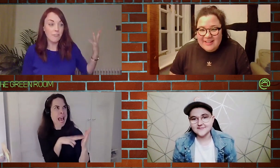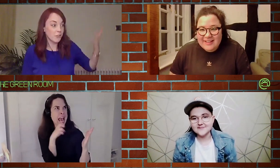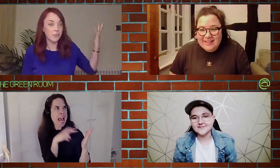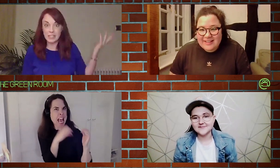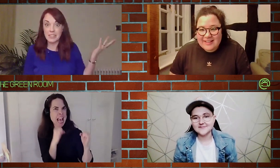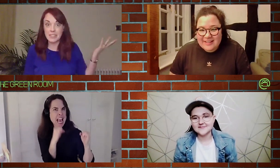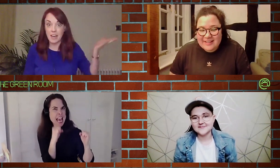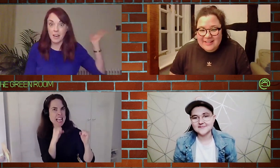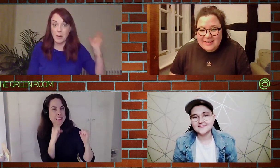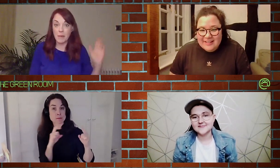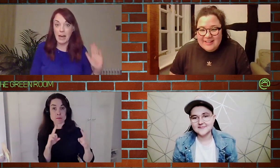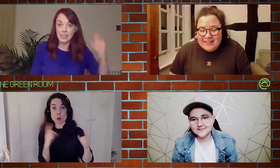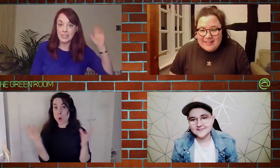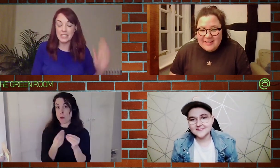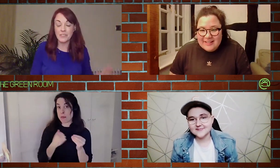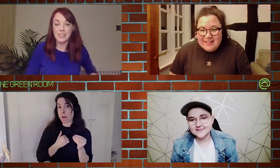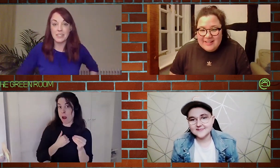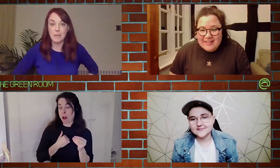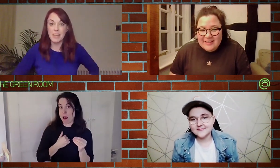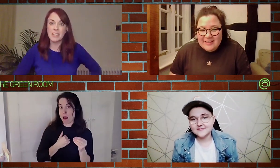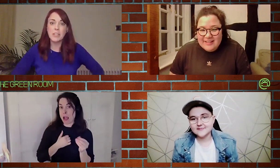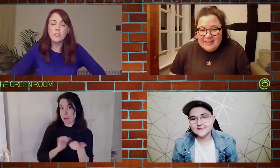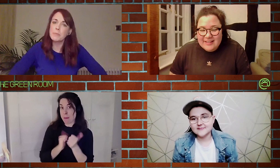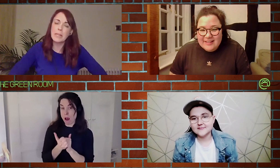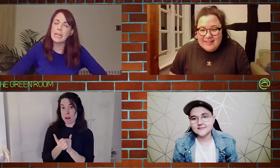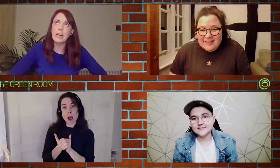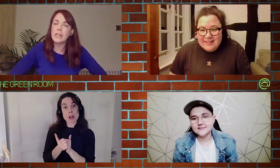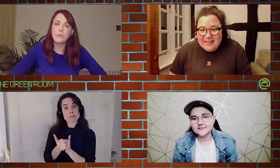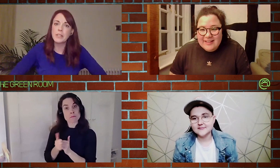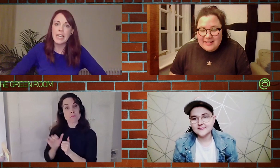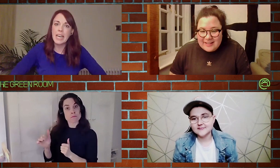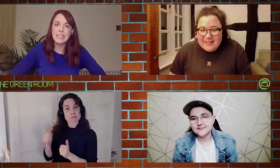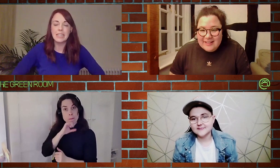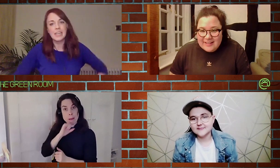who is a man identifies as a male and he was just a bit like, oh I don't really get it.